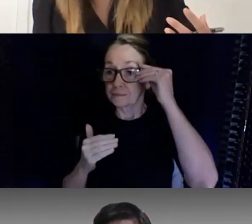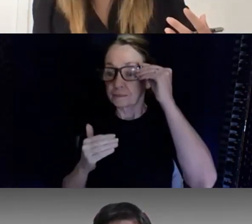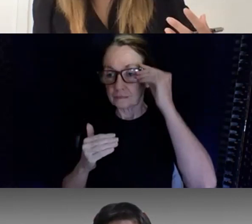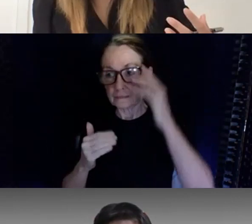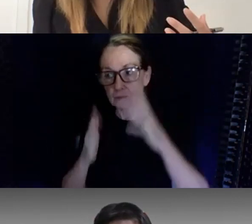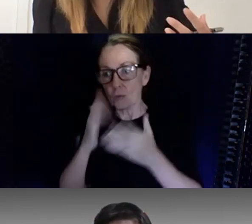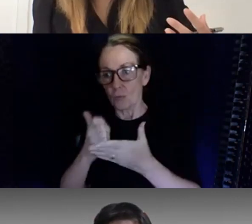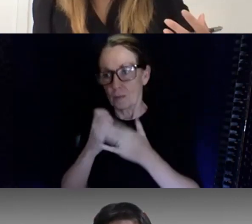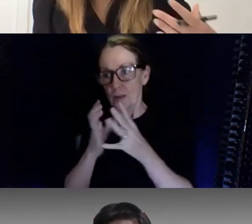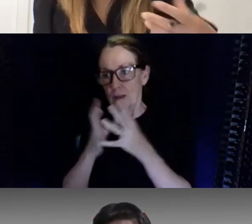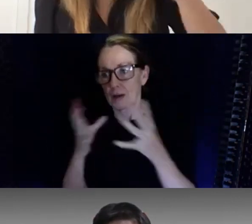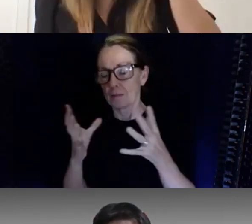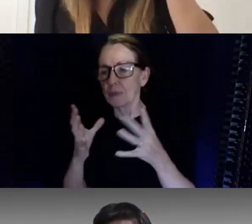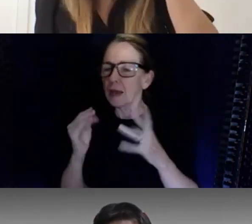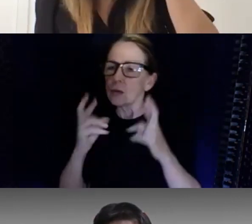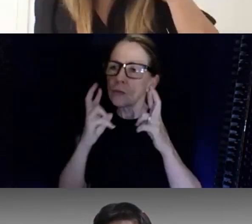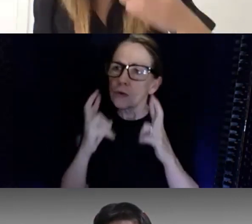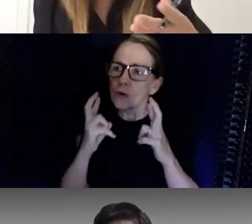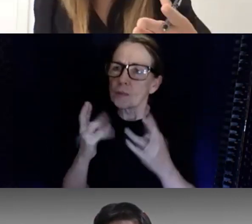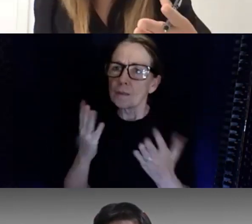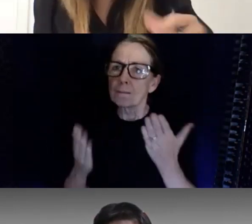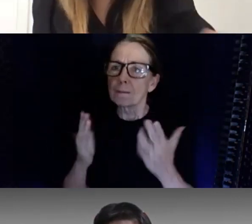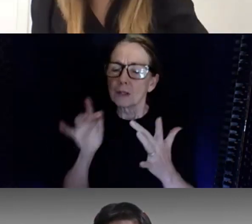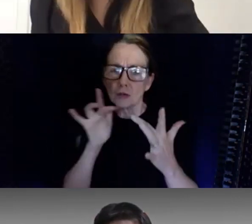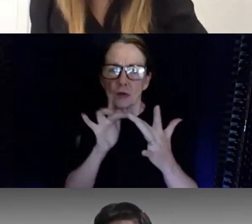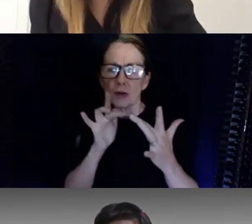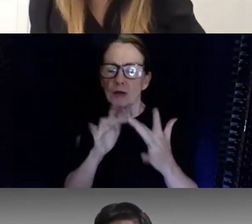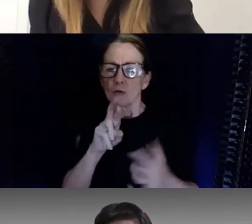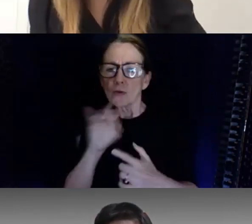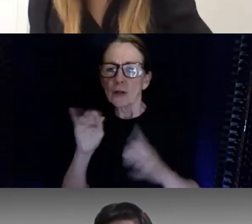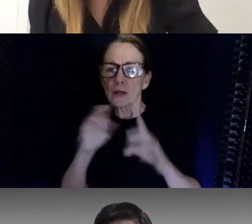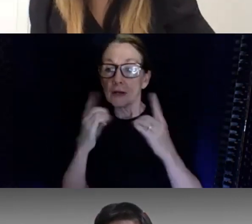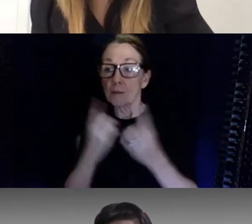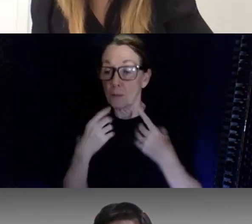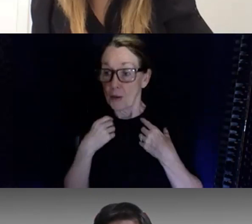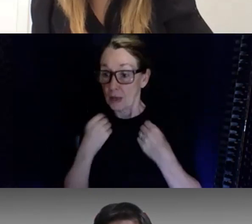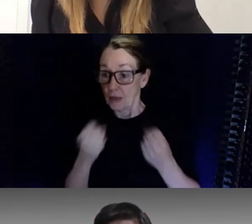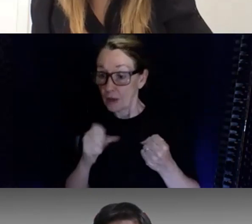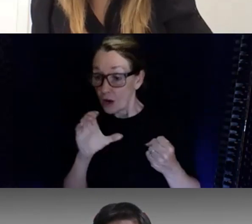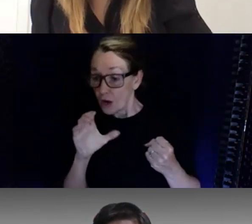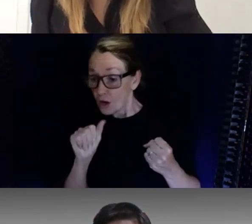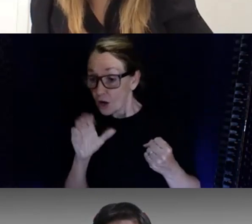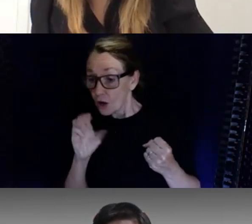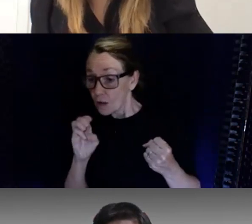WE WILL ADD THAT TO OUR LIST. IF YOU HAVE OTHER SUGGESTIONS, TOO, PLEASE SEND THEM OUR WAY FOR THE MENTAL HEALTH COMMUNITY. THAT WOULD BE REALLY HELPFUL JUST TO HAVE THAT.